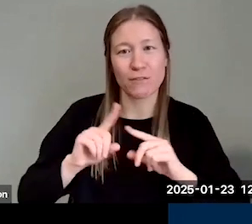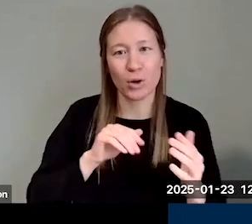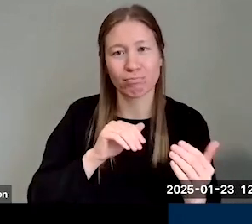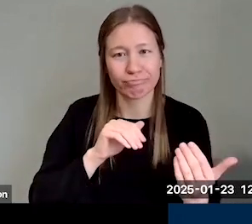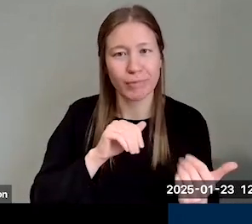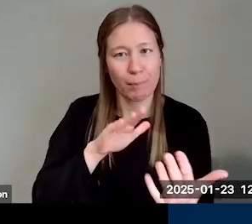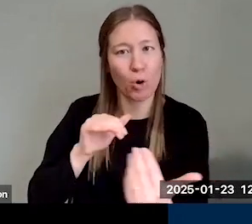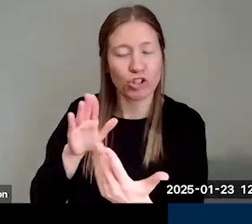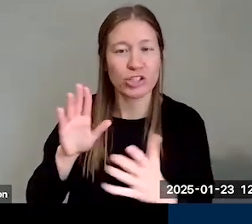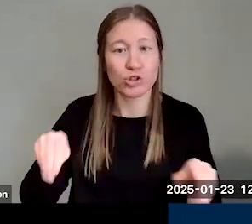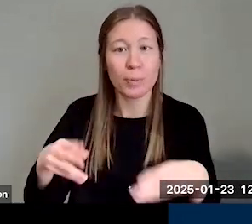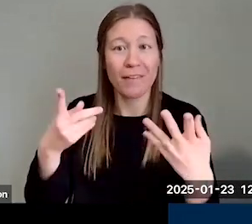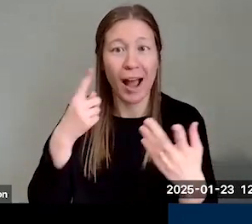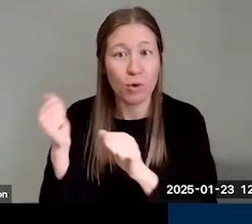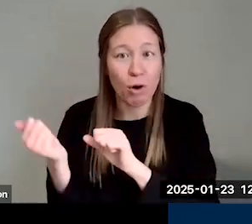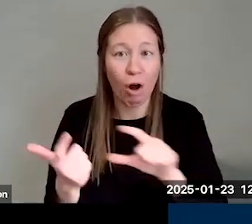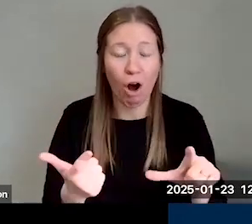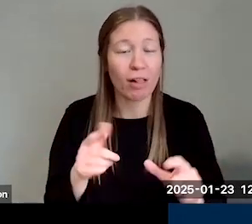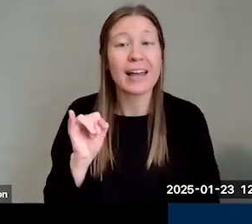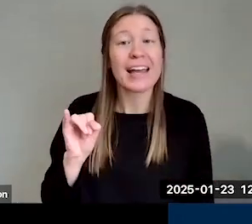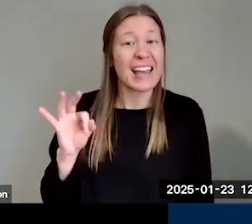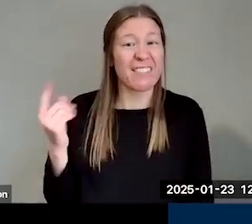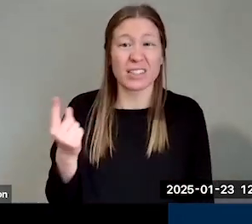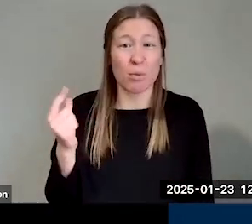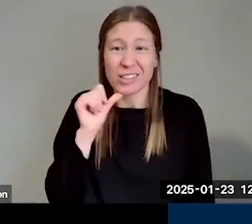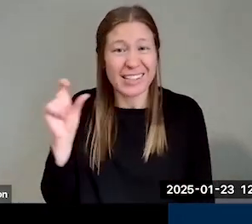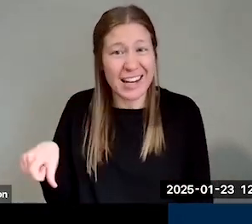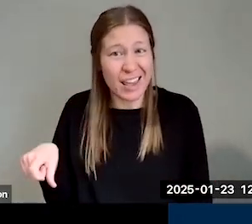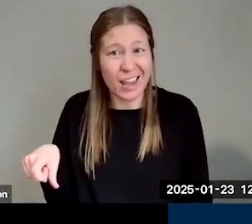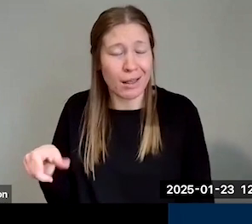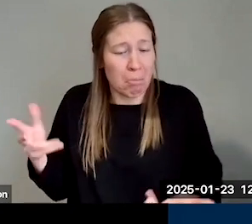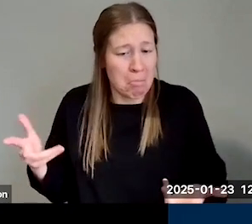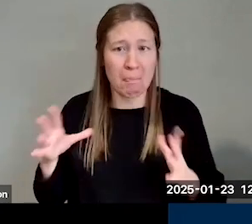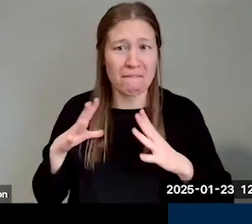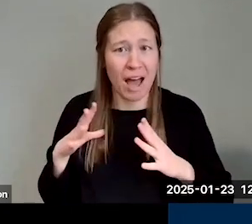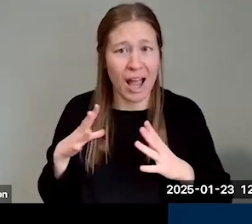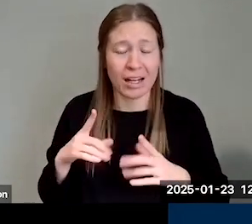and if somebody doesn't need something, that is perfectly fine, but having perhaps